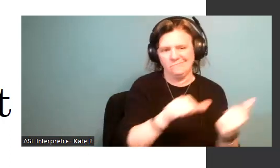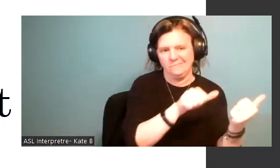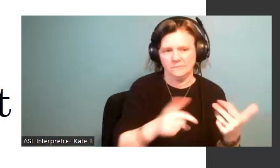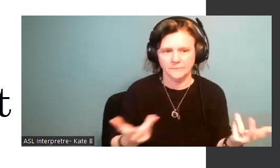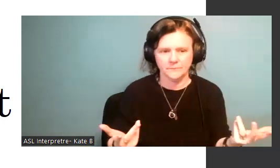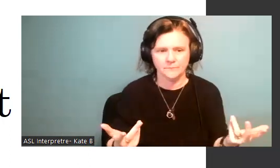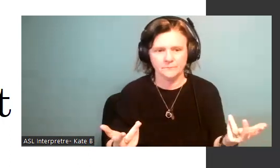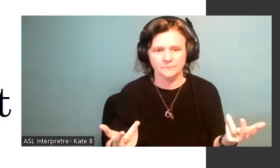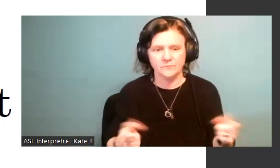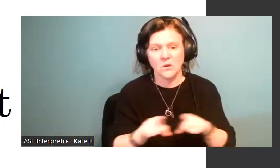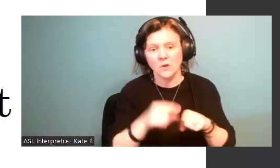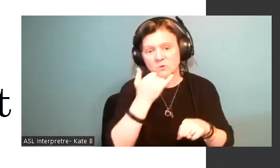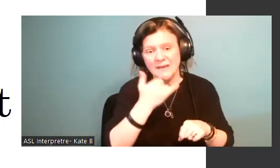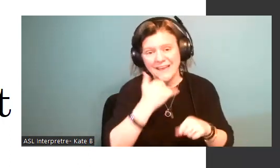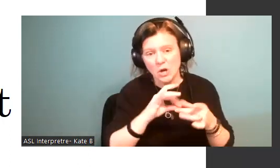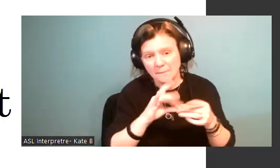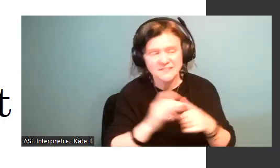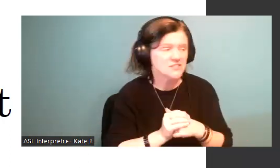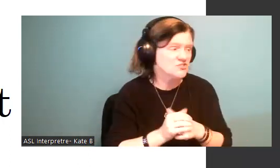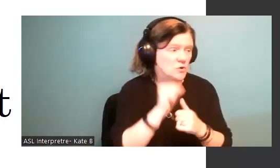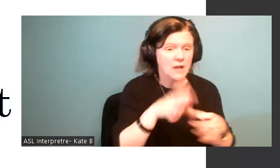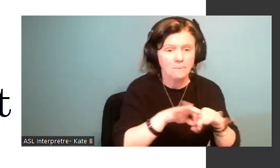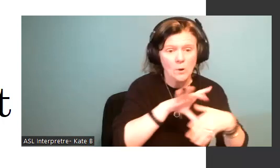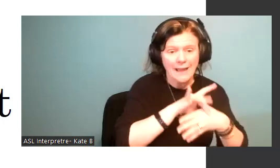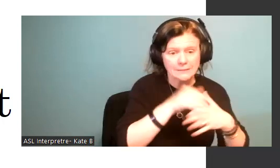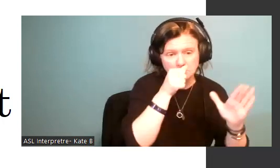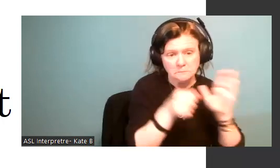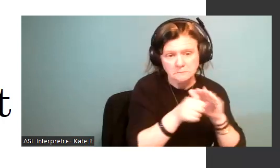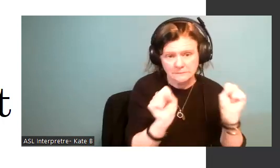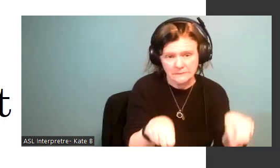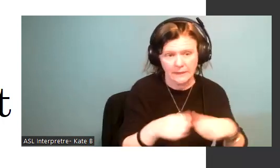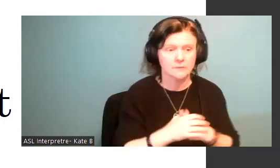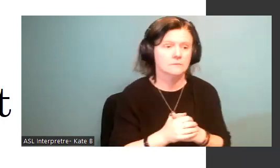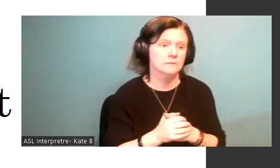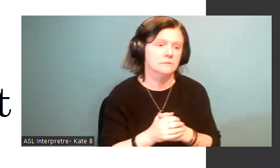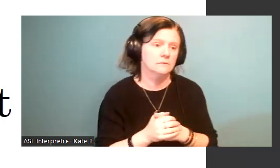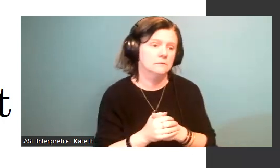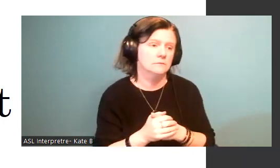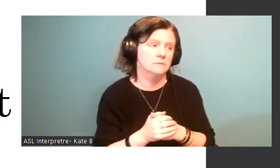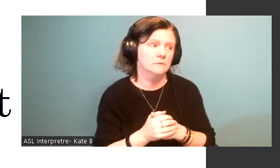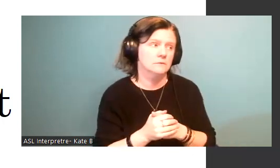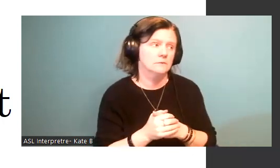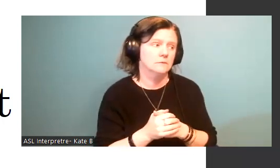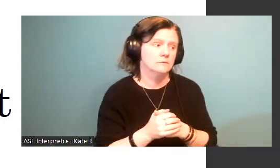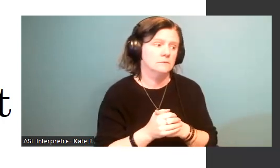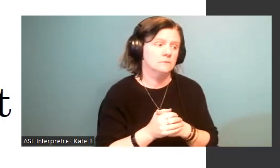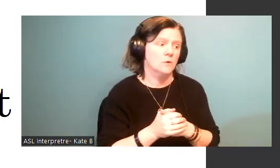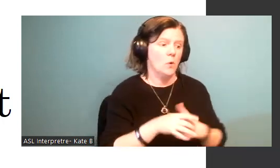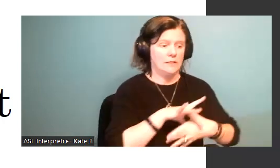because that isn't a very useful almost to them, and so to streamline their experience, we can